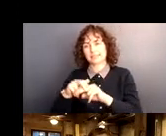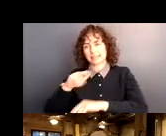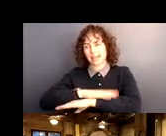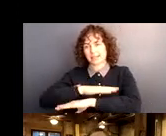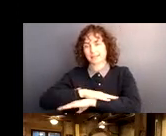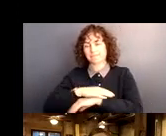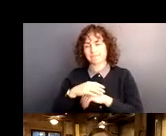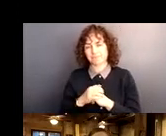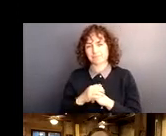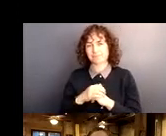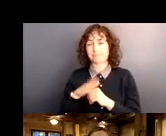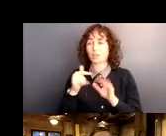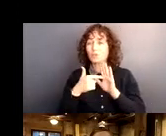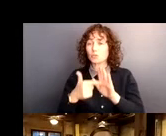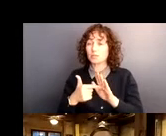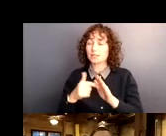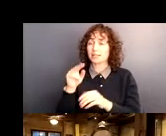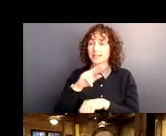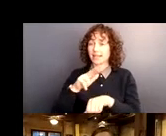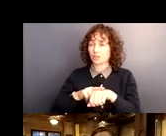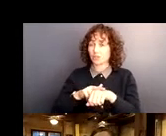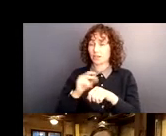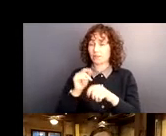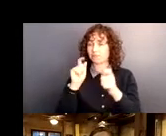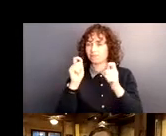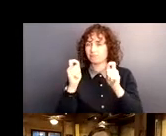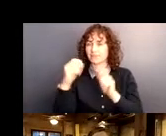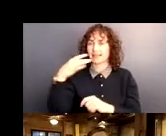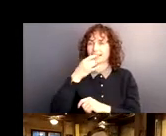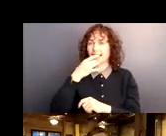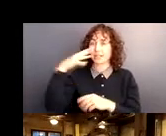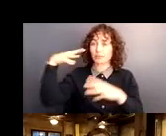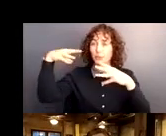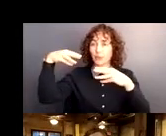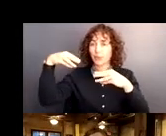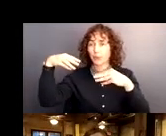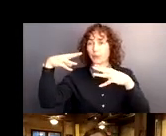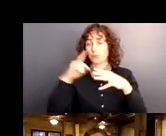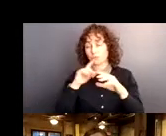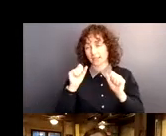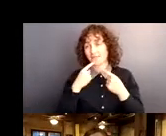Introducing elements of nature and adjusting the lighting during these songs can be very effective.